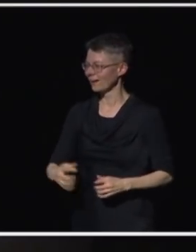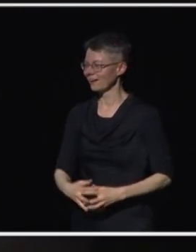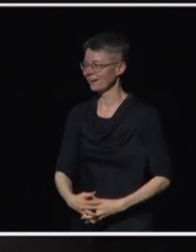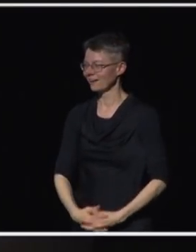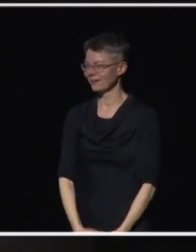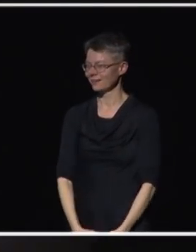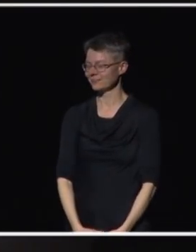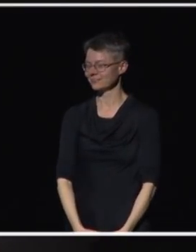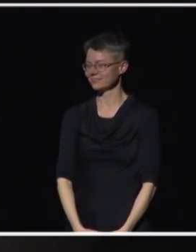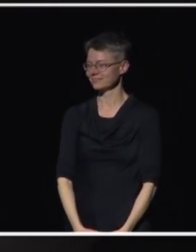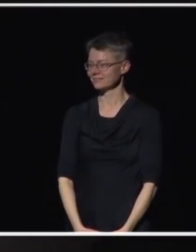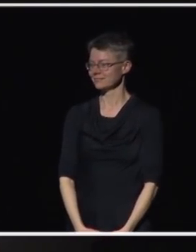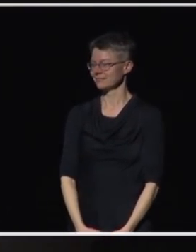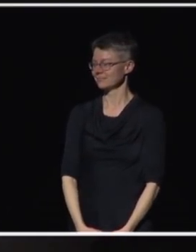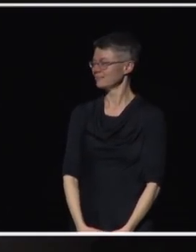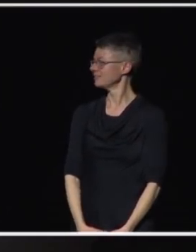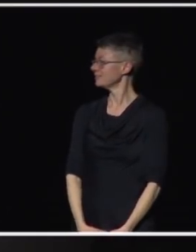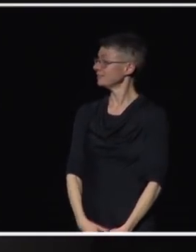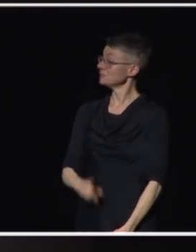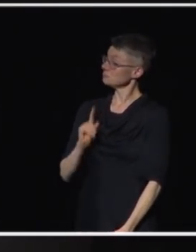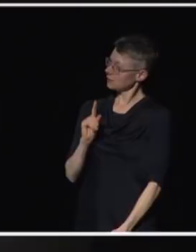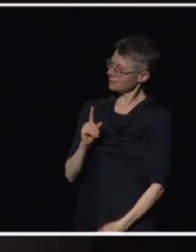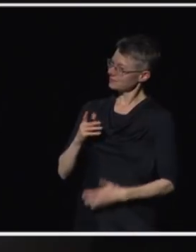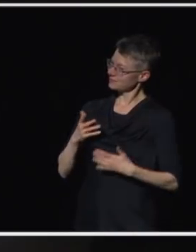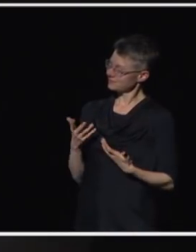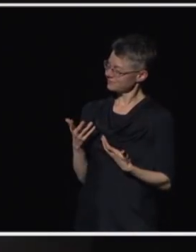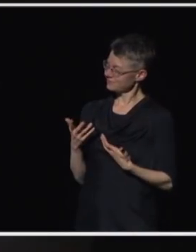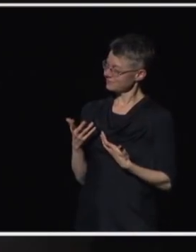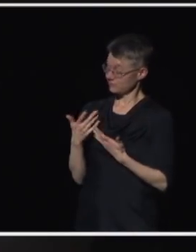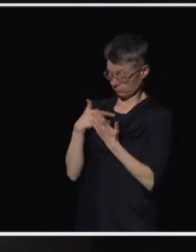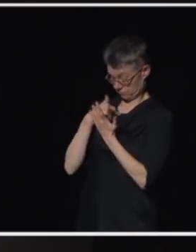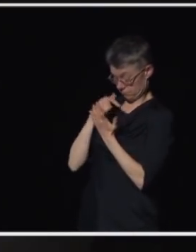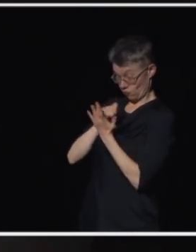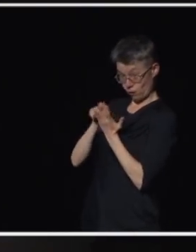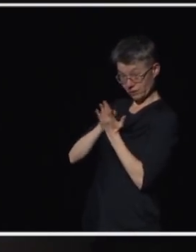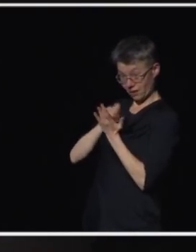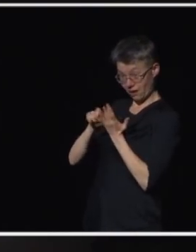You know what I mean? But there's the writer part of you and the journalist part